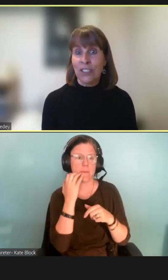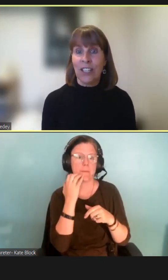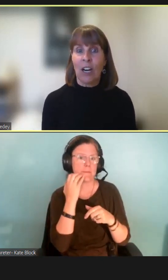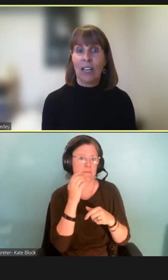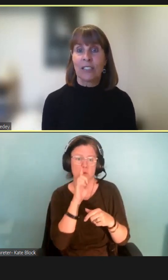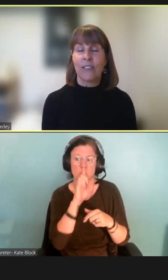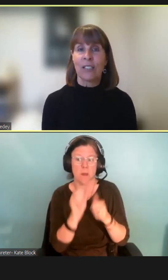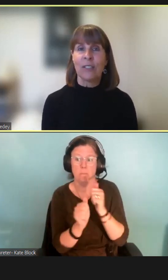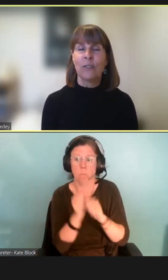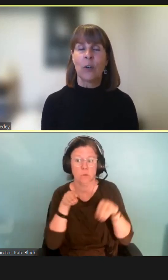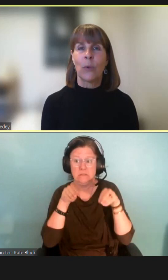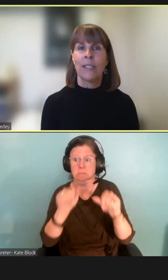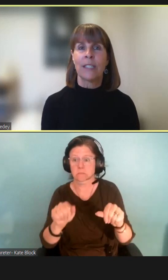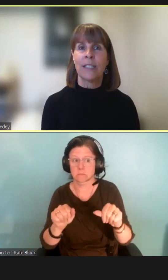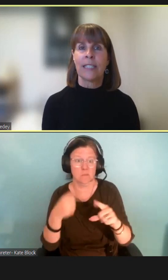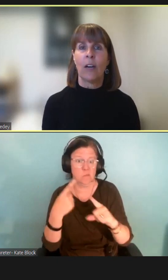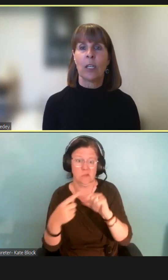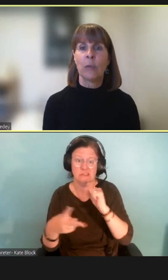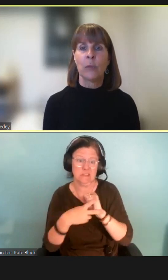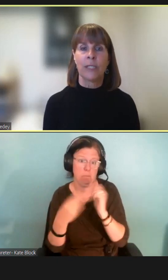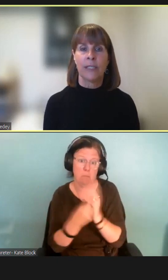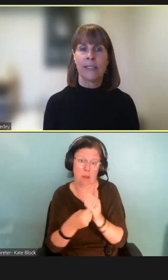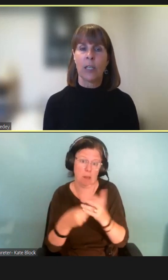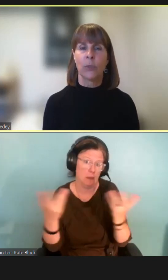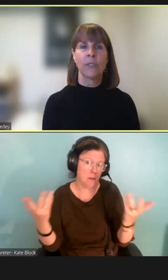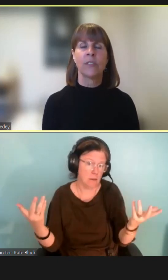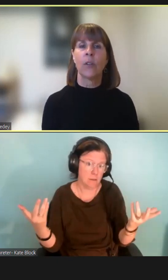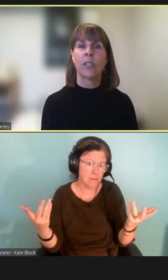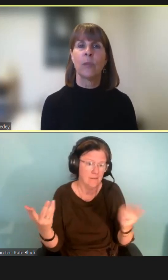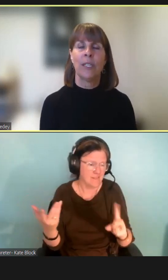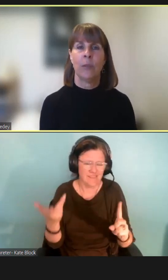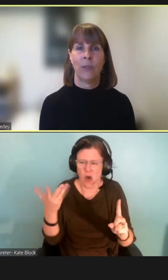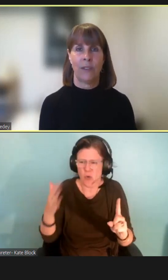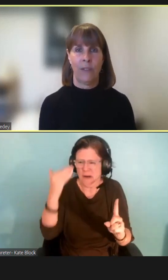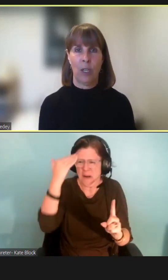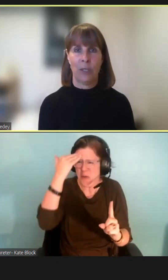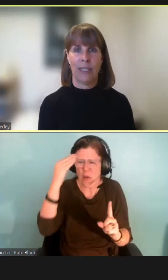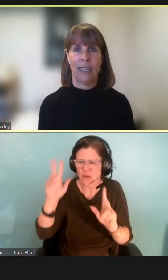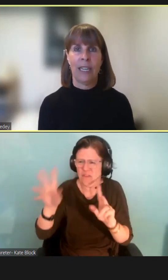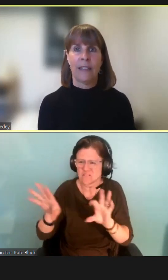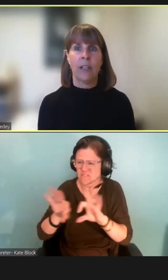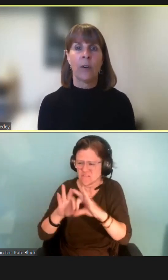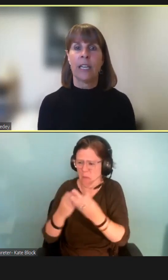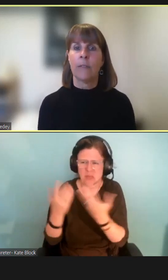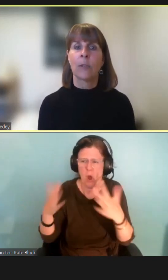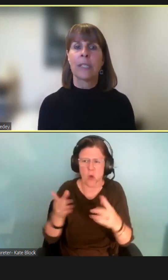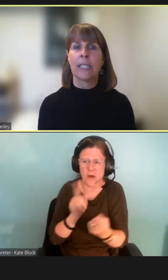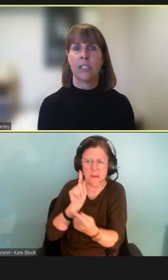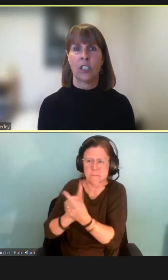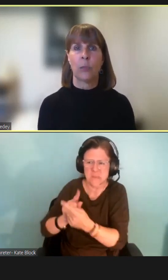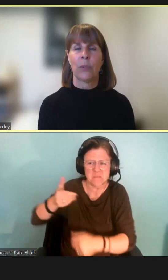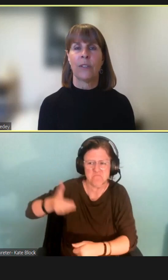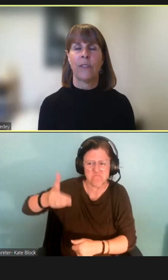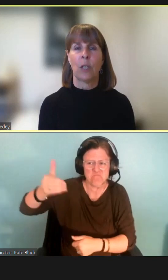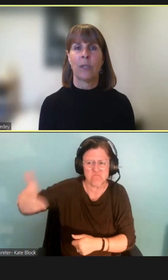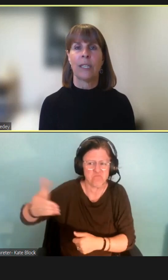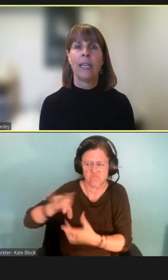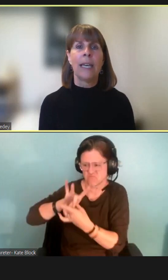and coste effective way to collect outcomes because that person's already meeting with family they already have a relationship with the family and